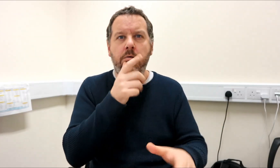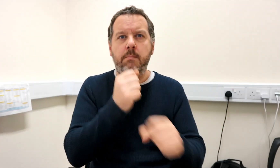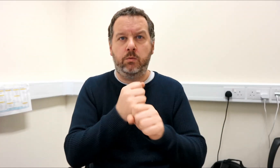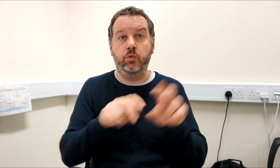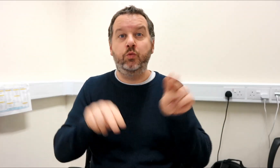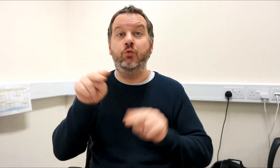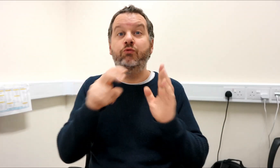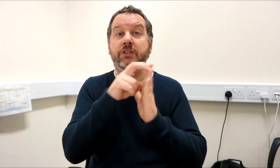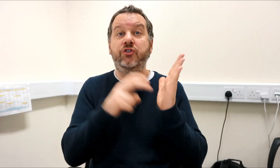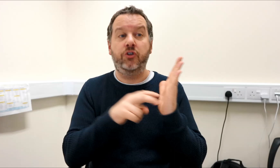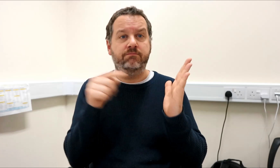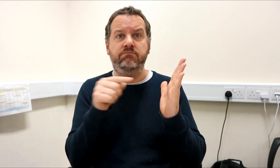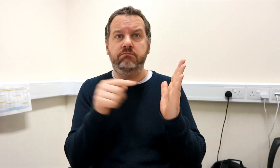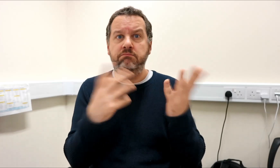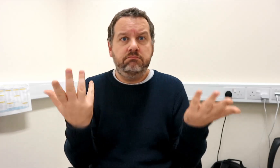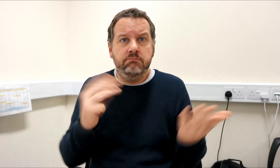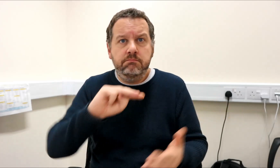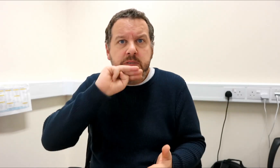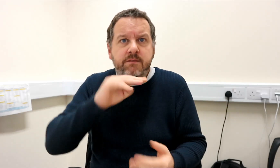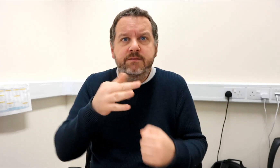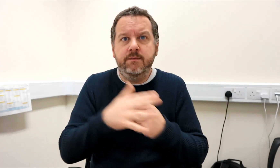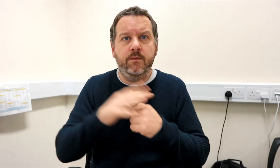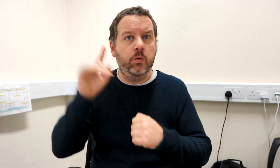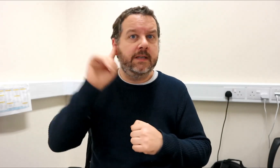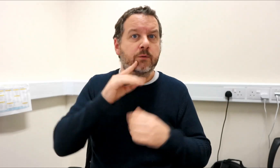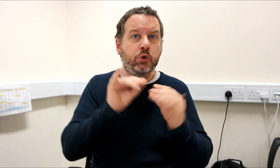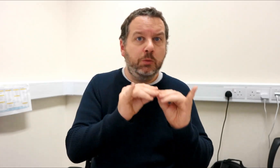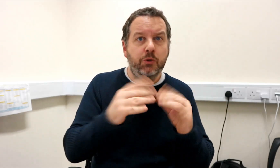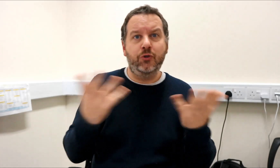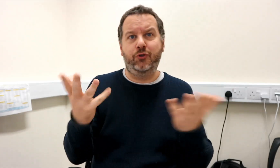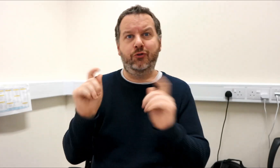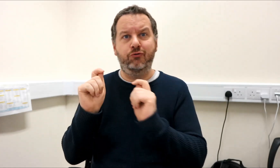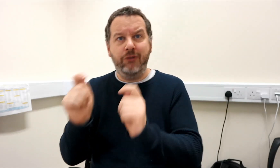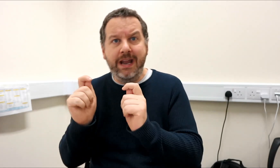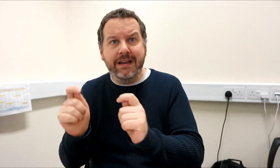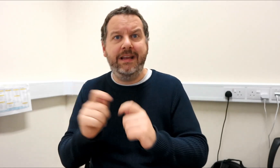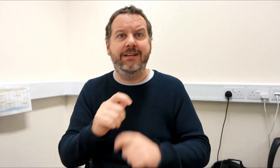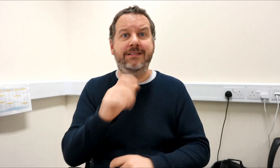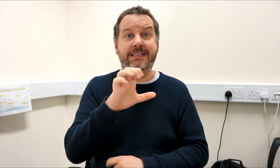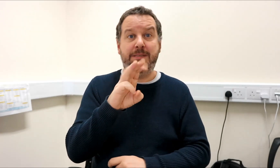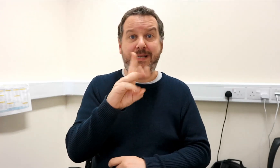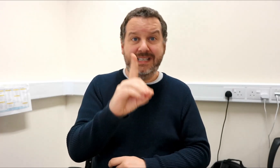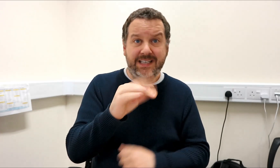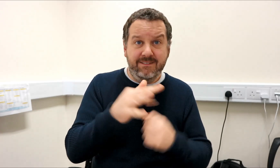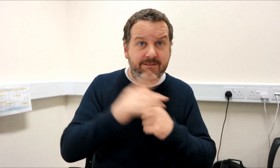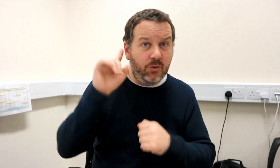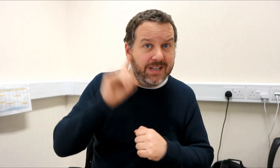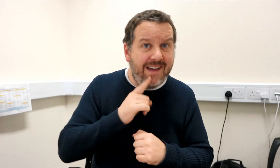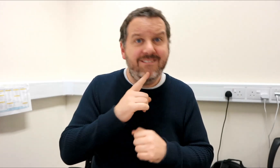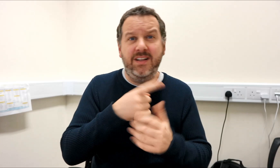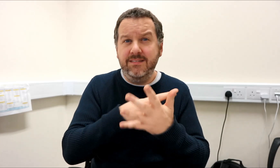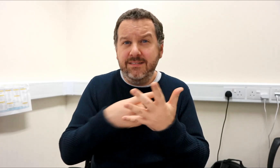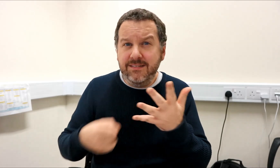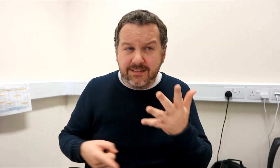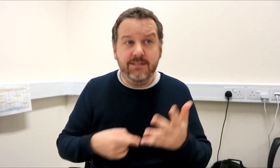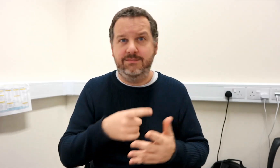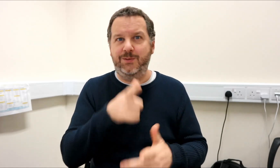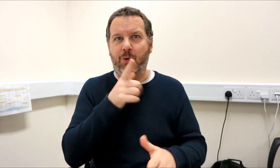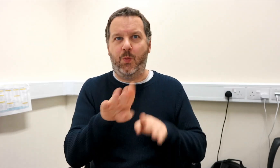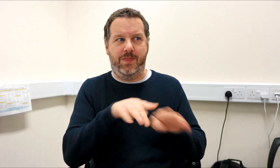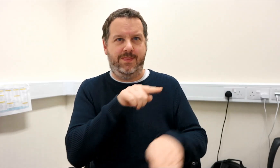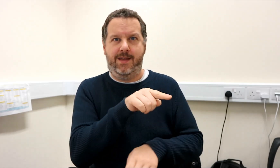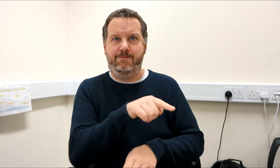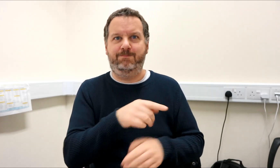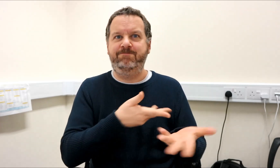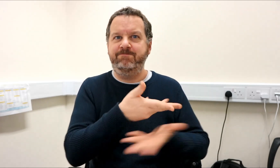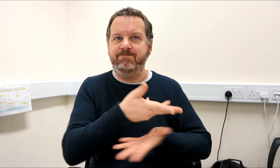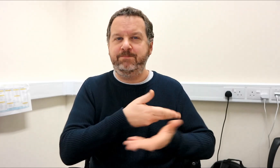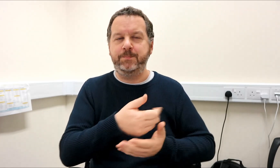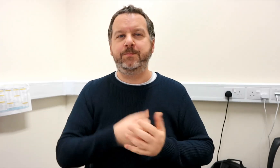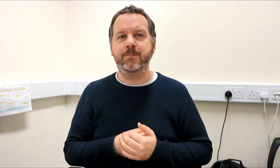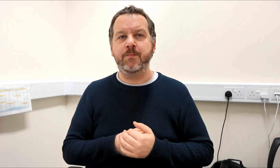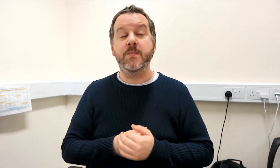on how the new register will affect deaf interpreters in terms of training, CPD requirements, and much more.